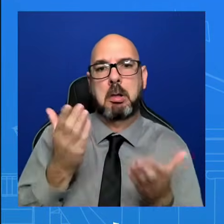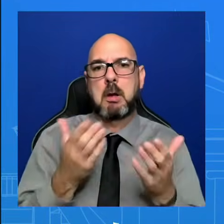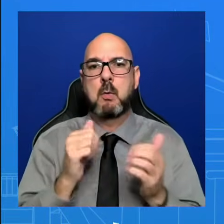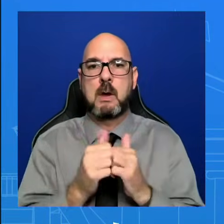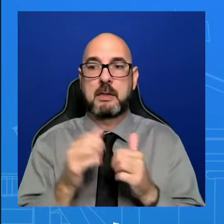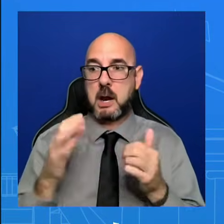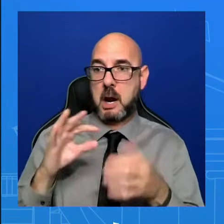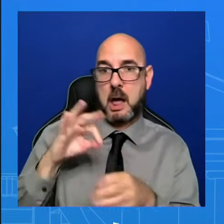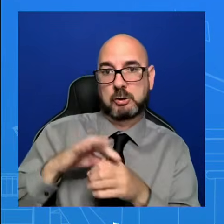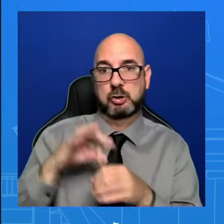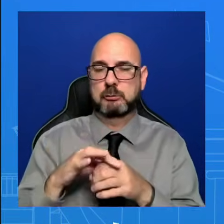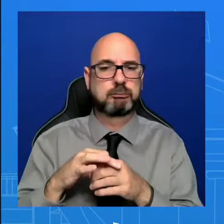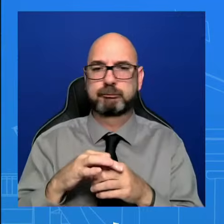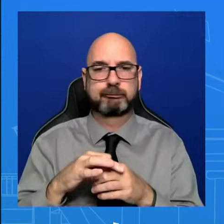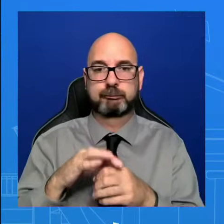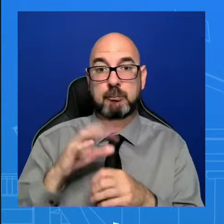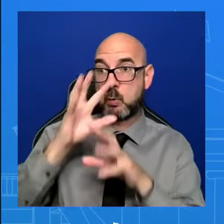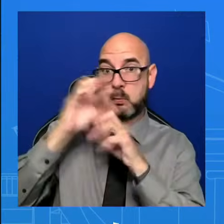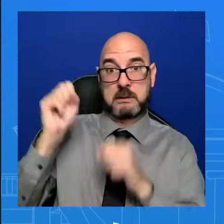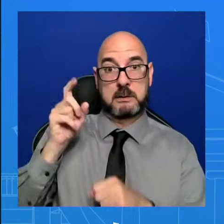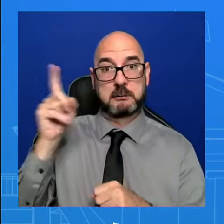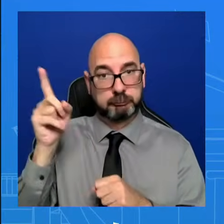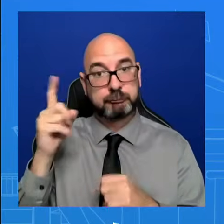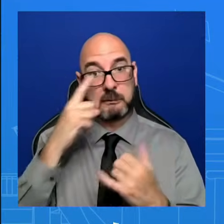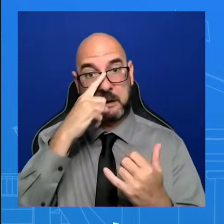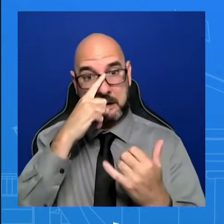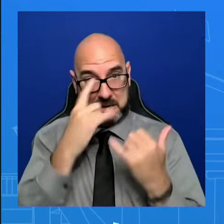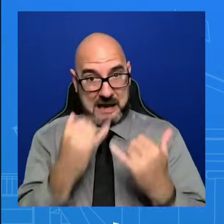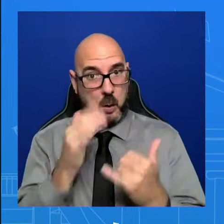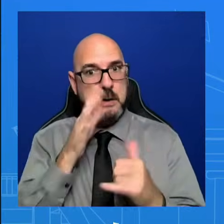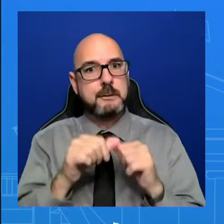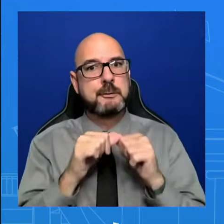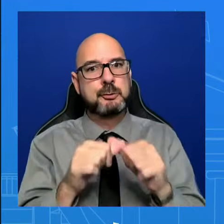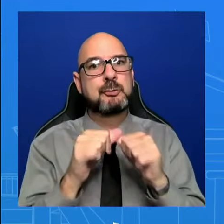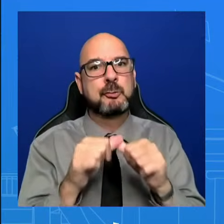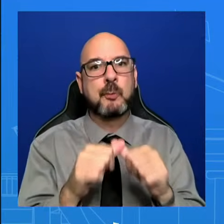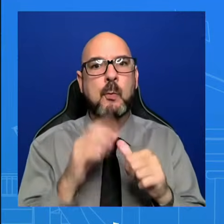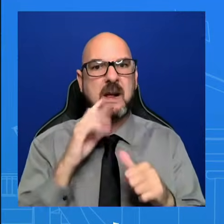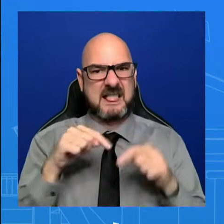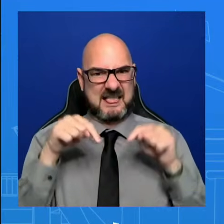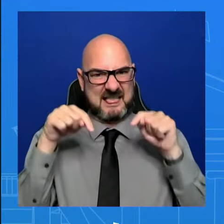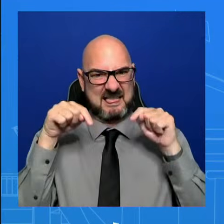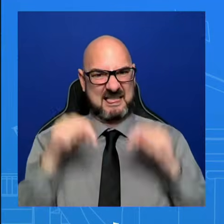is going to continue to do, and what this administration is going to continue to do is call out --